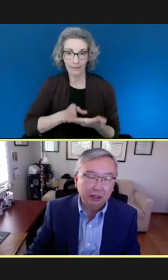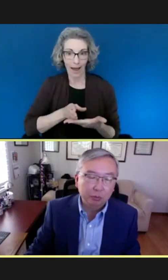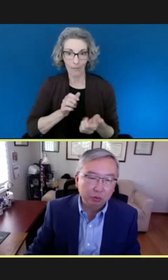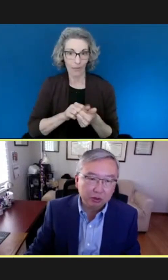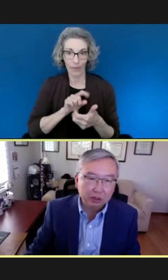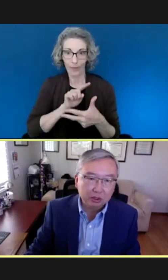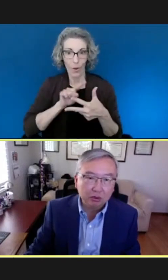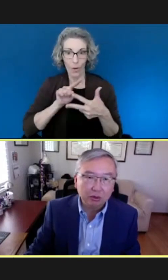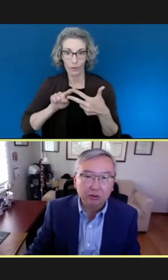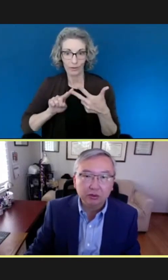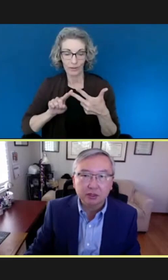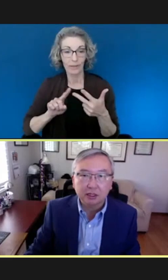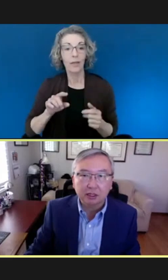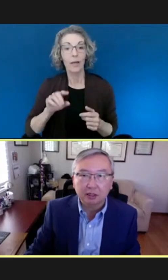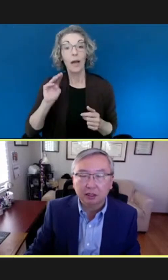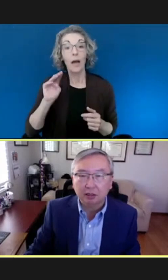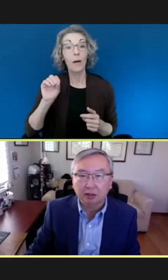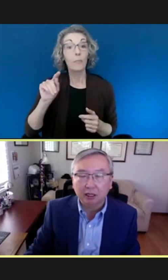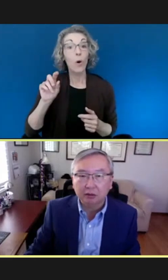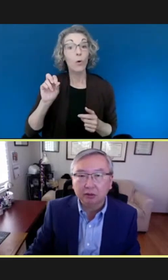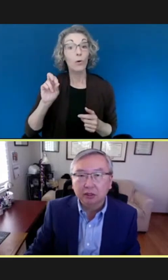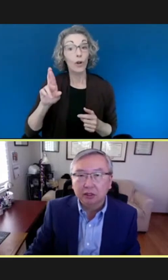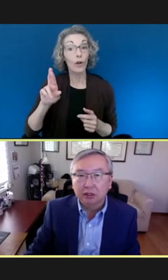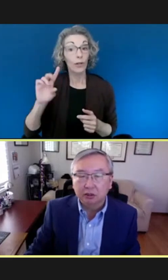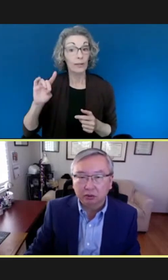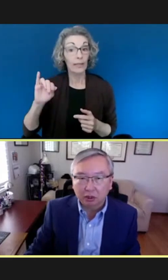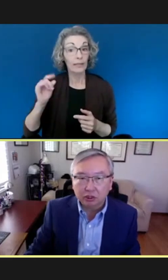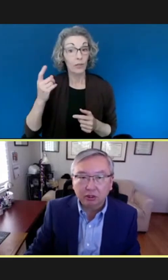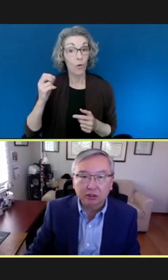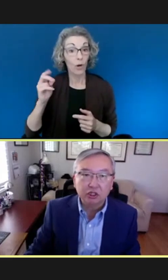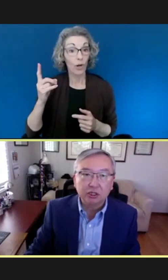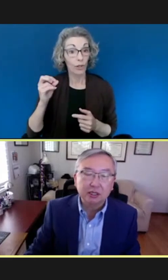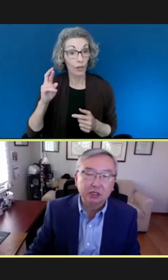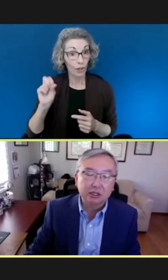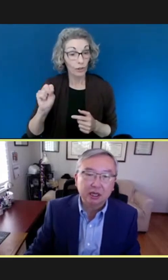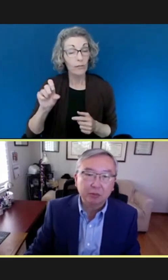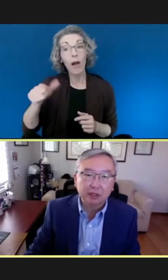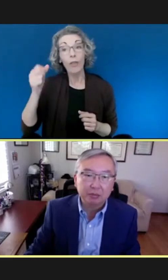The motor disorders, the other neurologic conditions such as epilepsy and